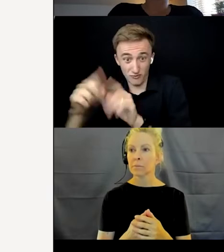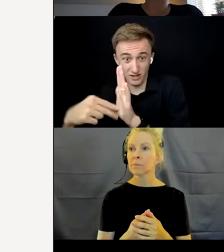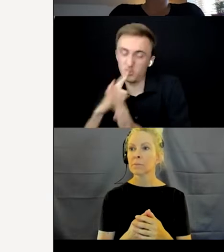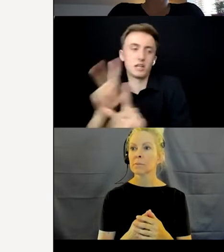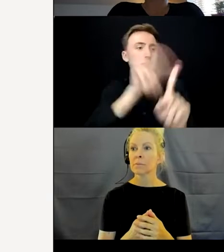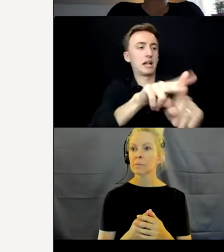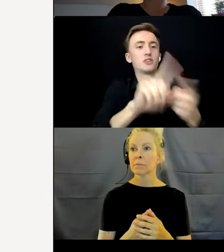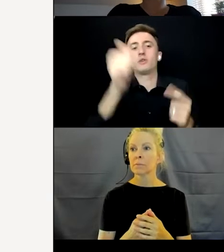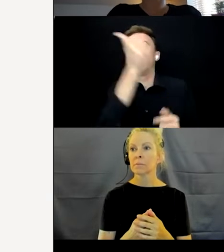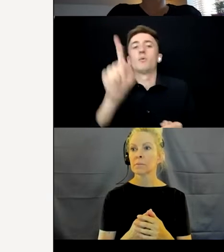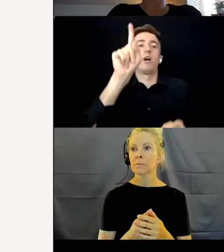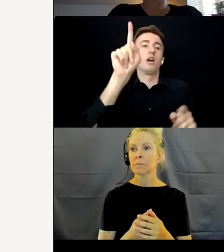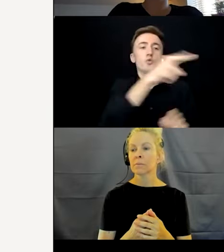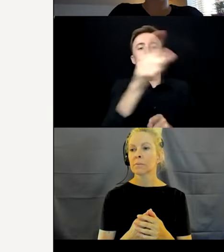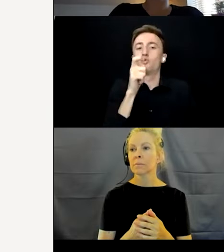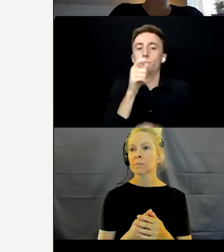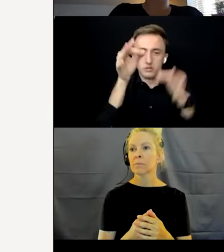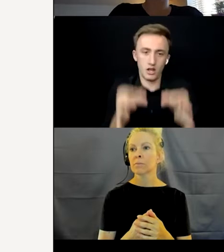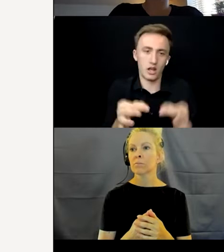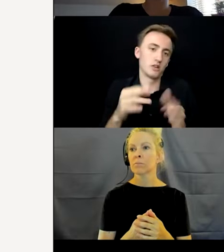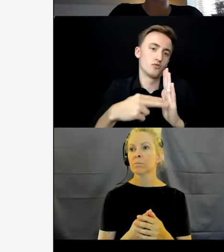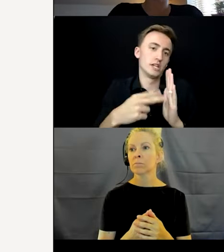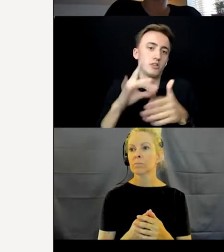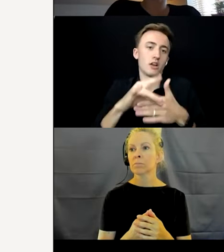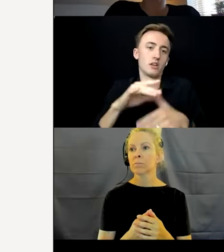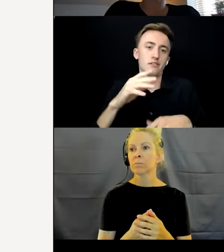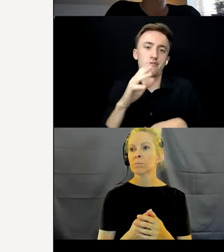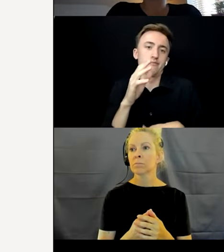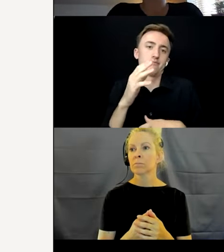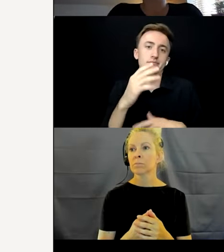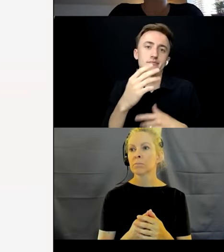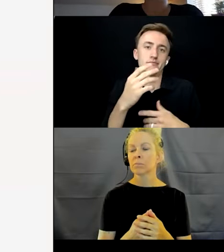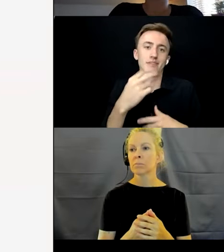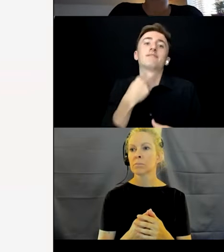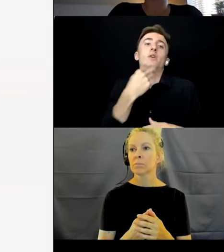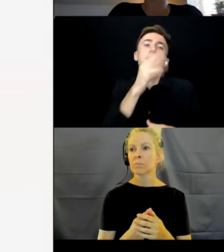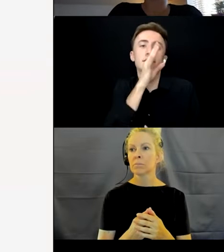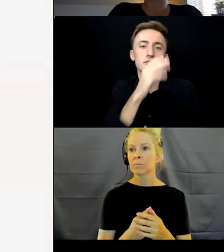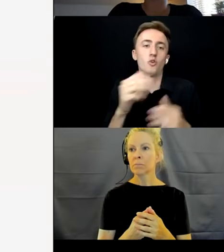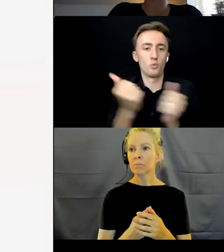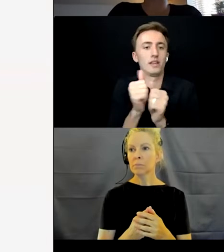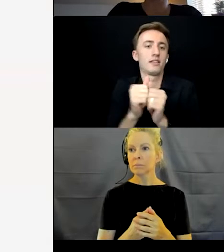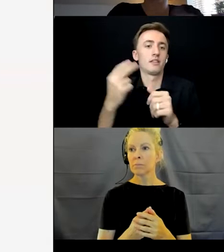who chooses to listen to content being spoken out loud using the browsers web reader functionality.